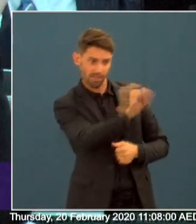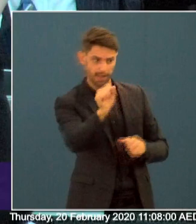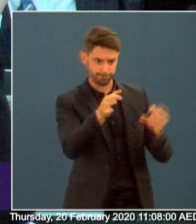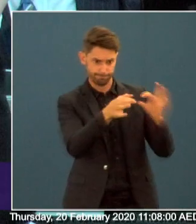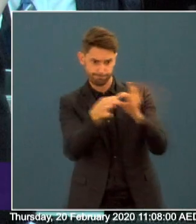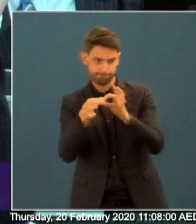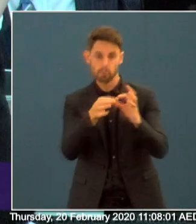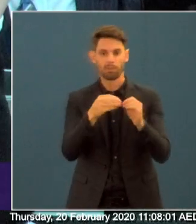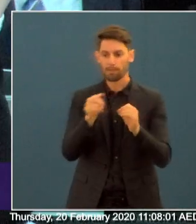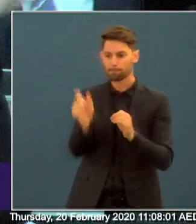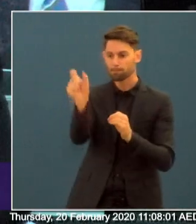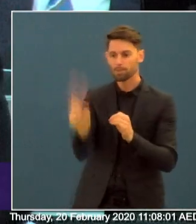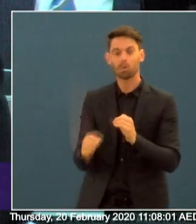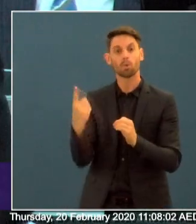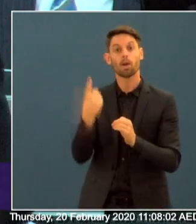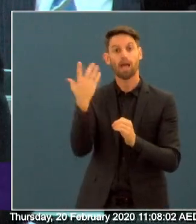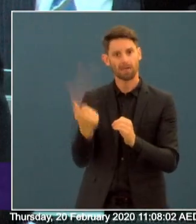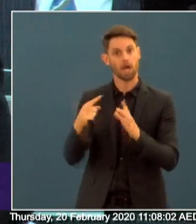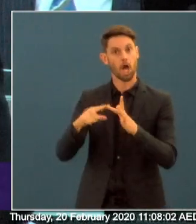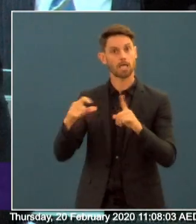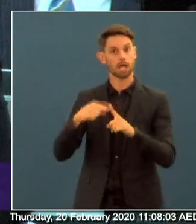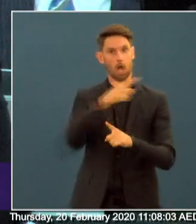with intellectual disability is to treat and assist that patient,